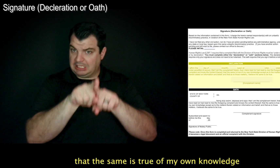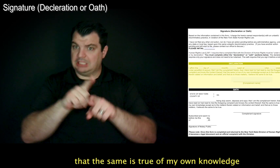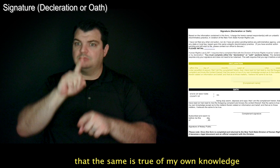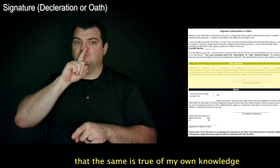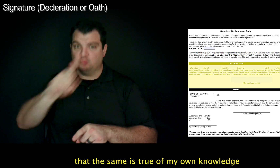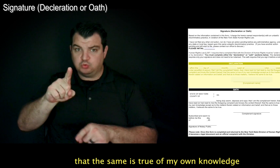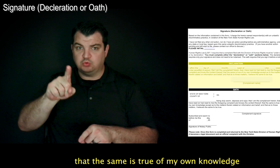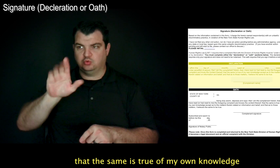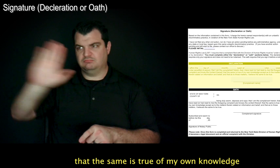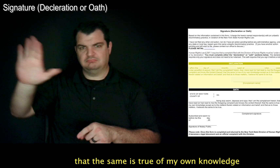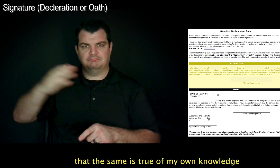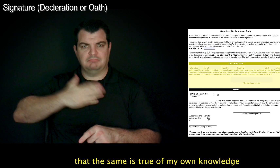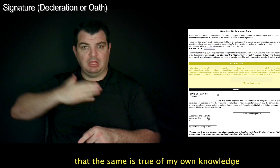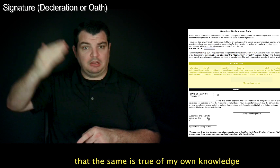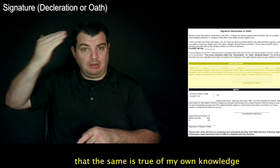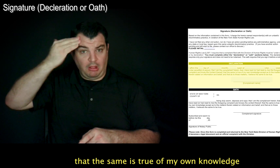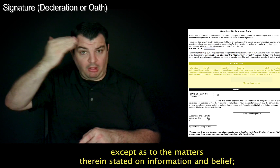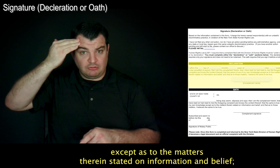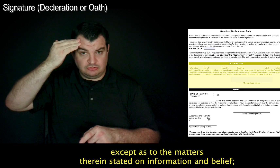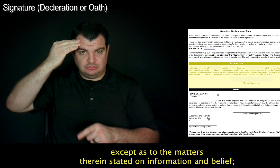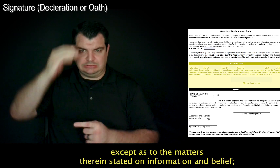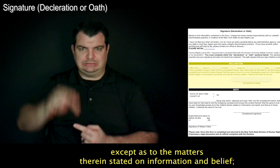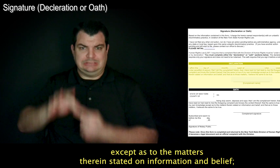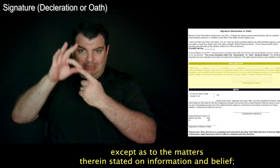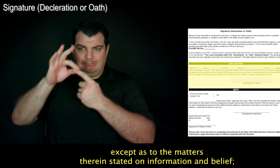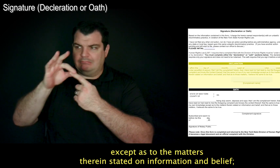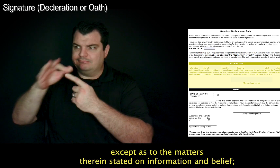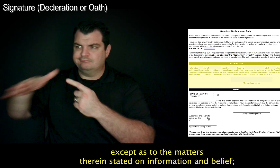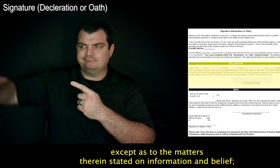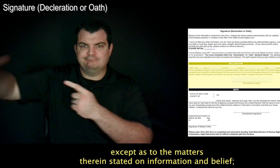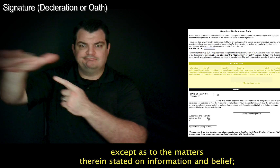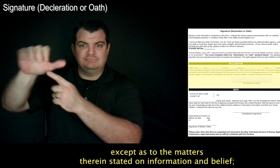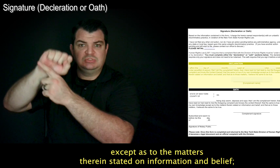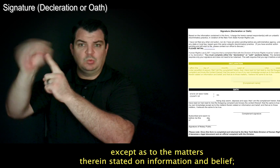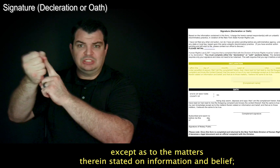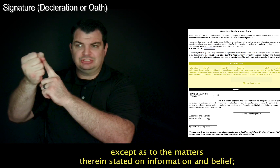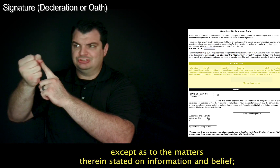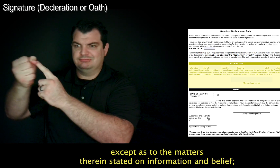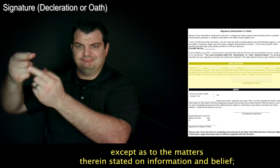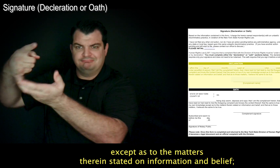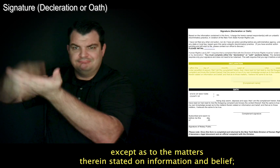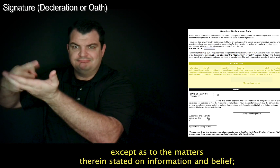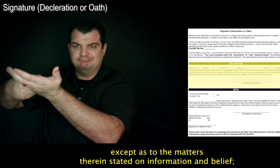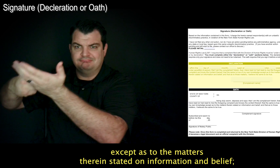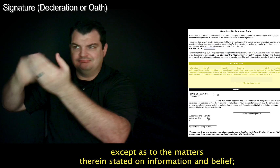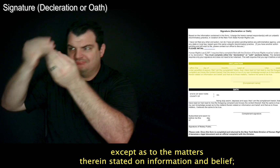that the same is true of my own knowledge except as to the matters therein stated on information and belief;